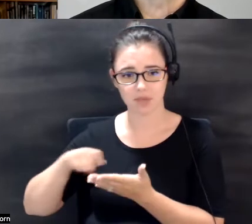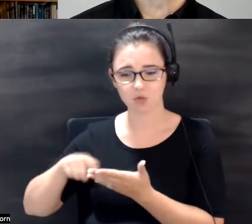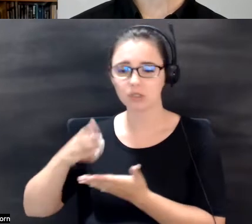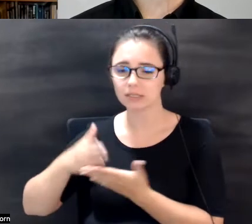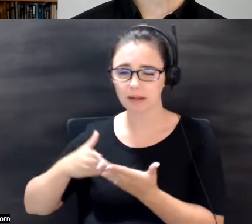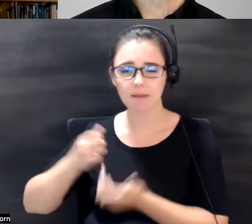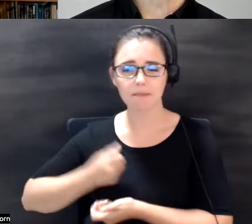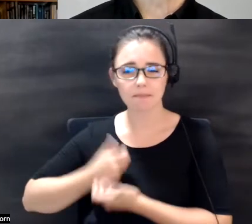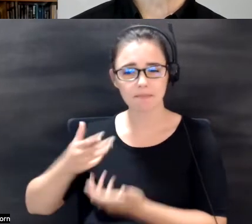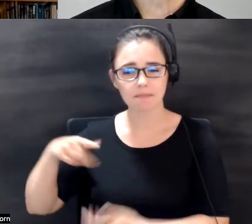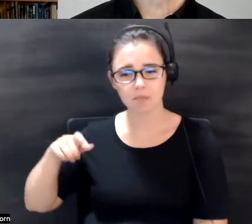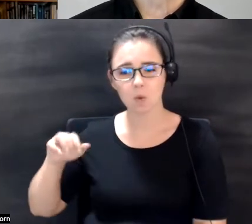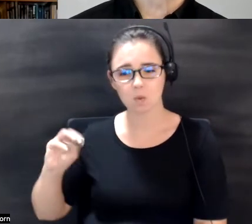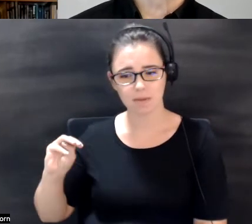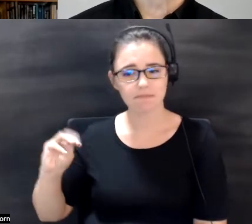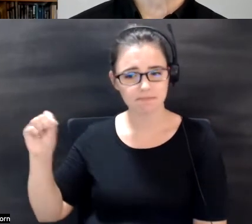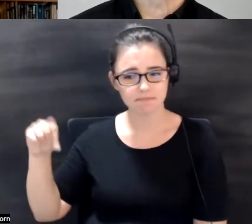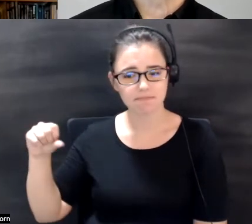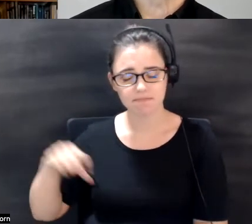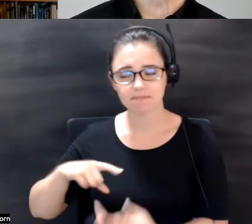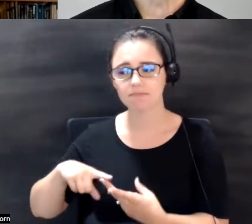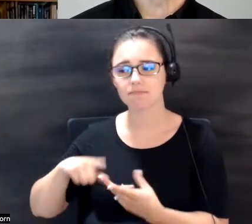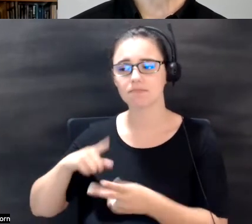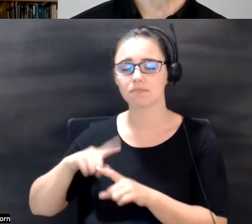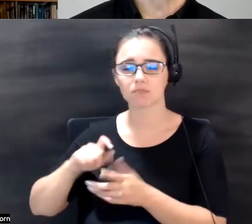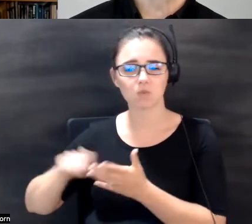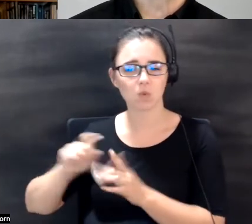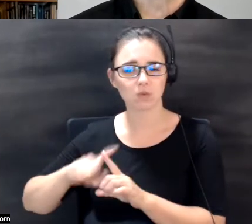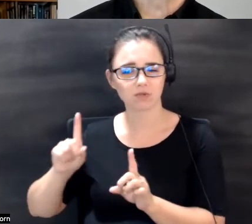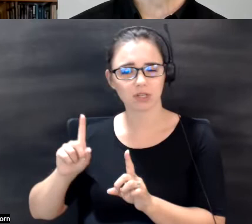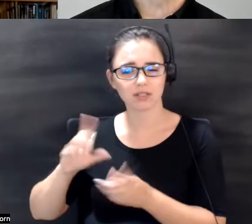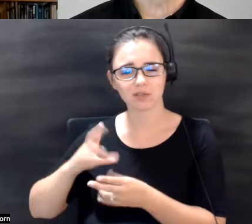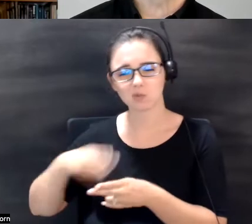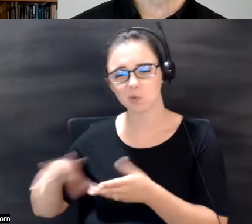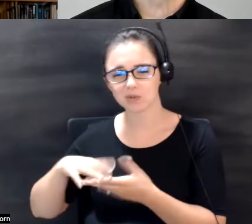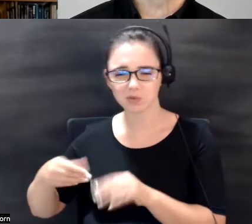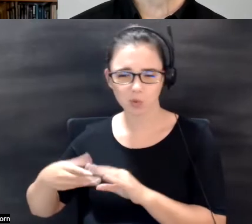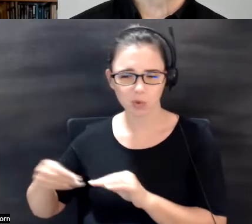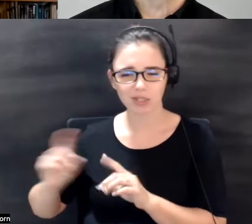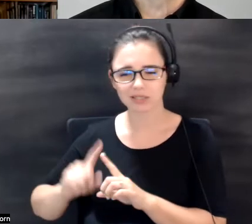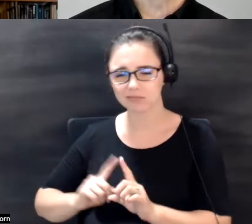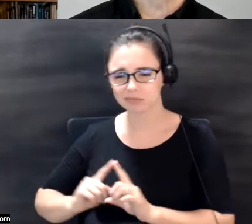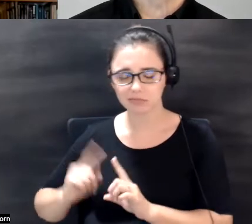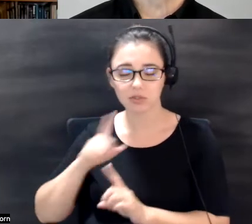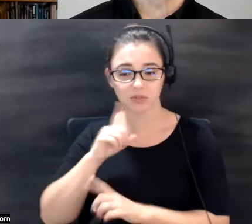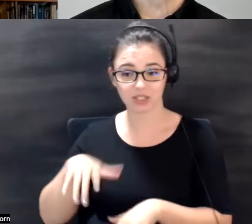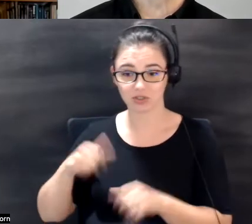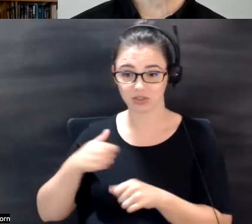and I also had written different short stories. So it took me a while to get to uh